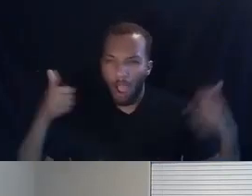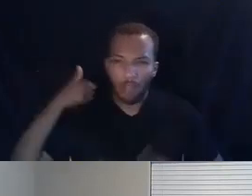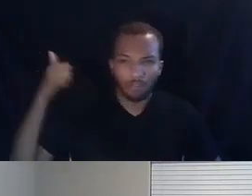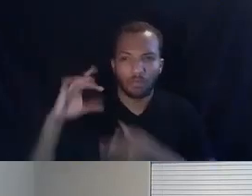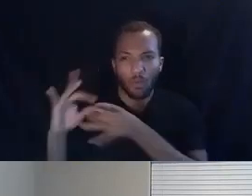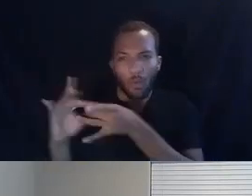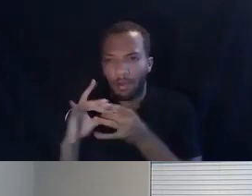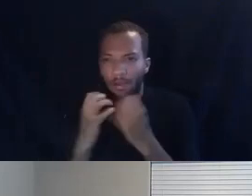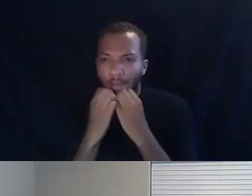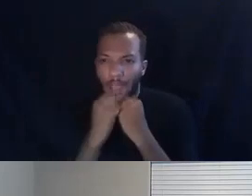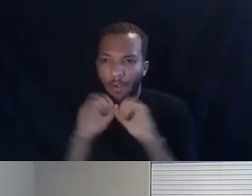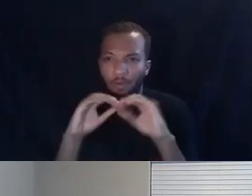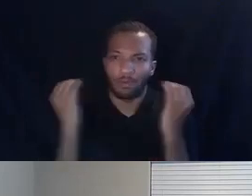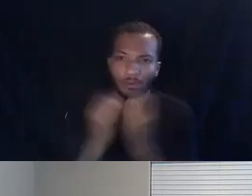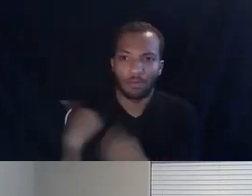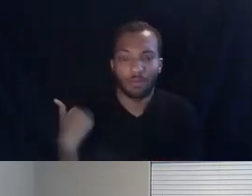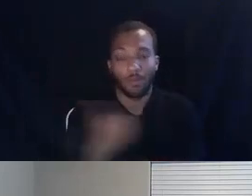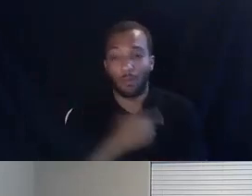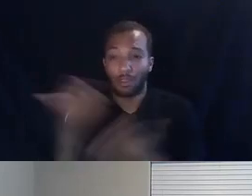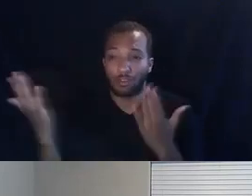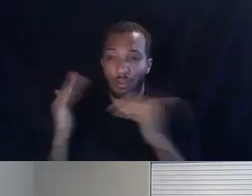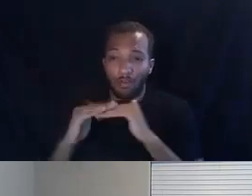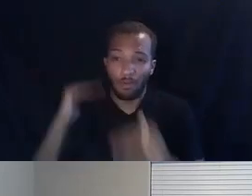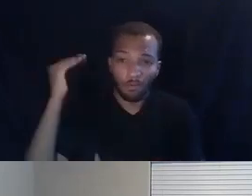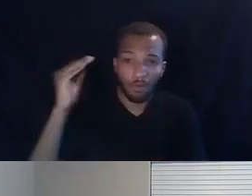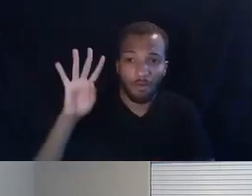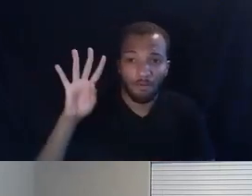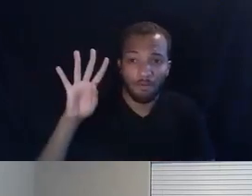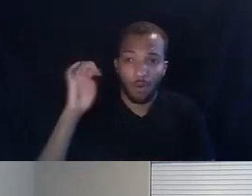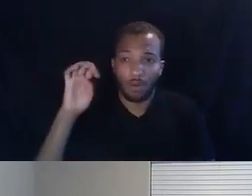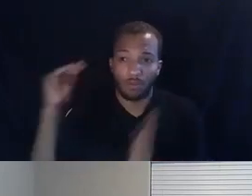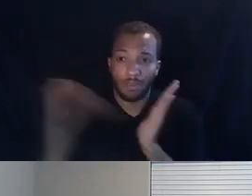we serve over 400,000 Medicaid members in the Tri-County area.